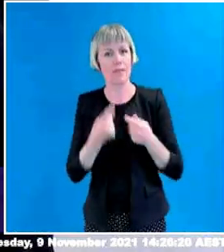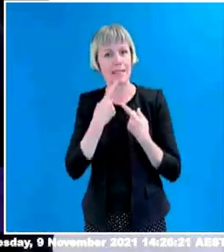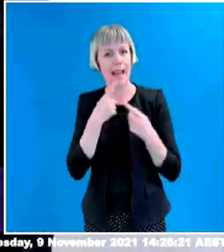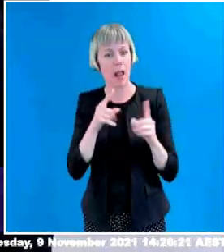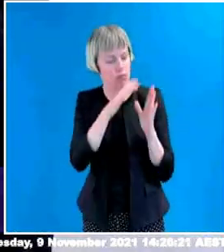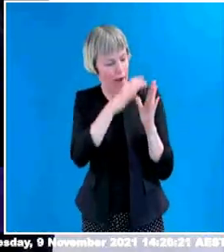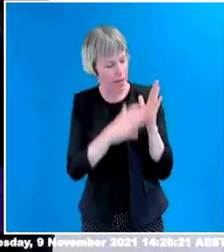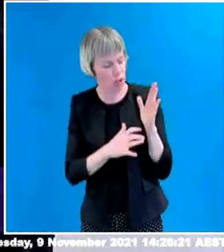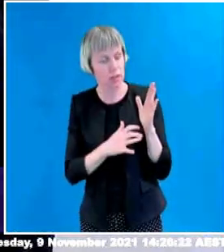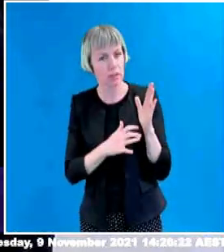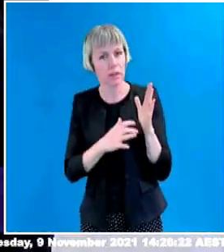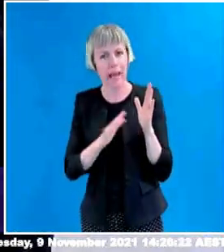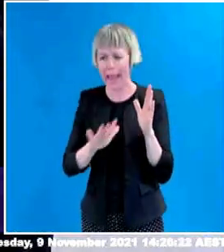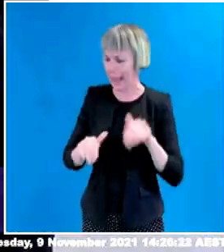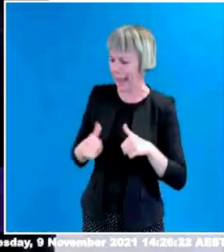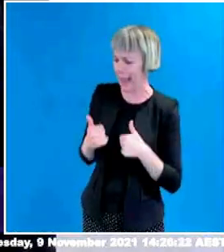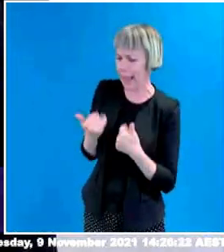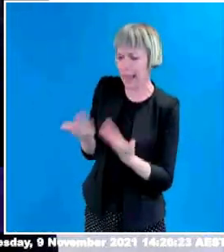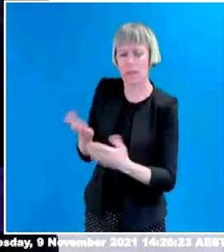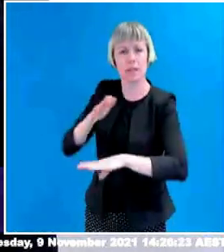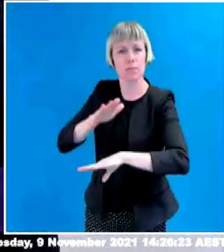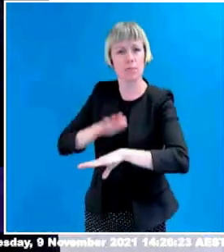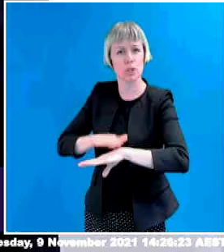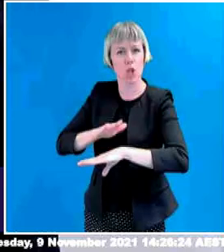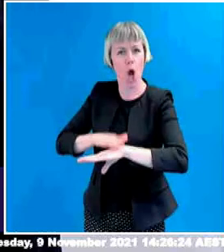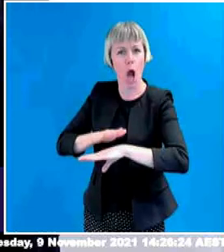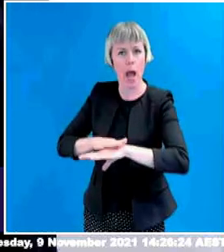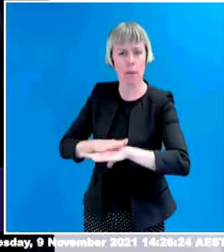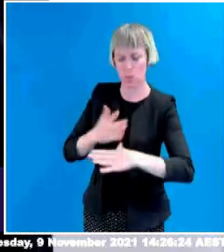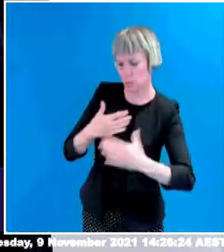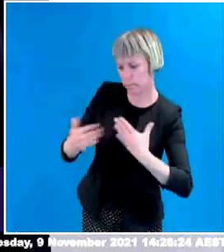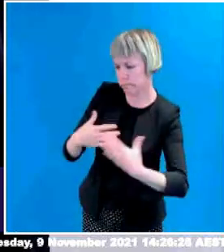Do you accept that is a function of an interpretive declaration?